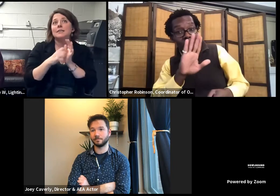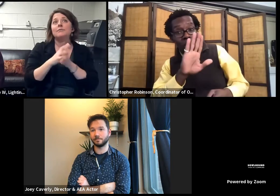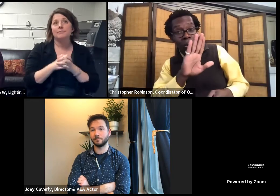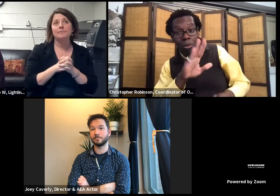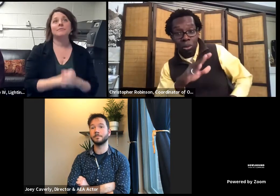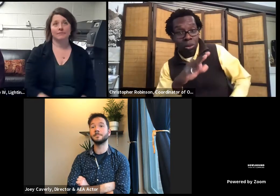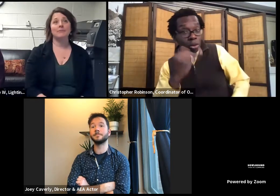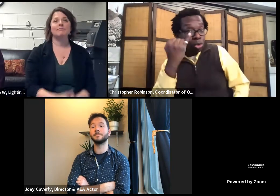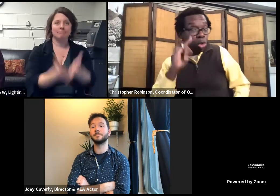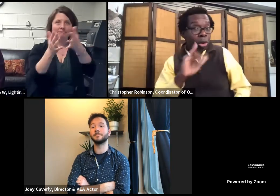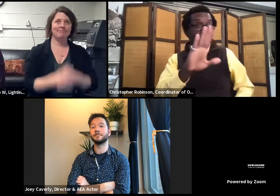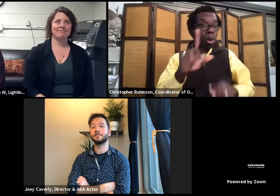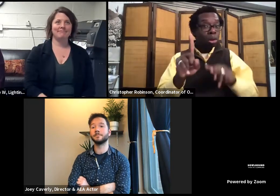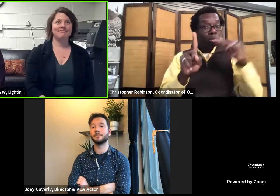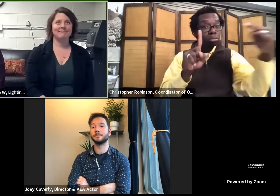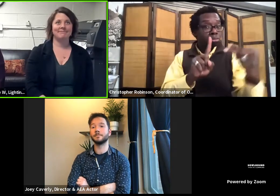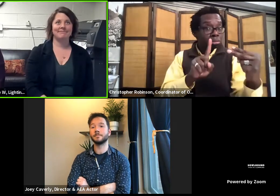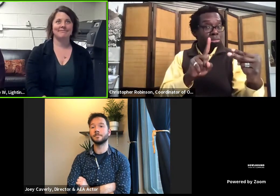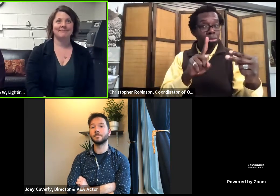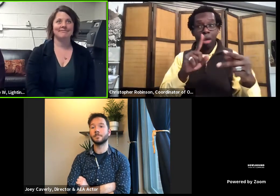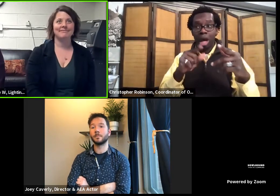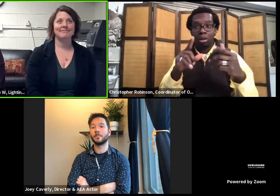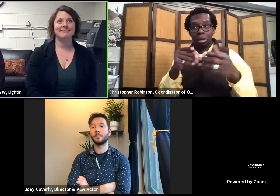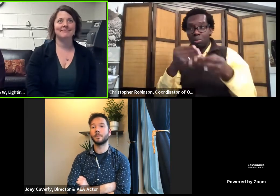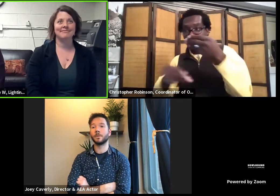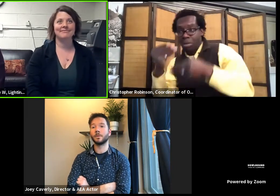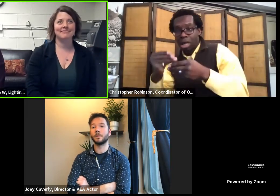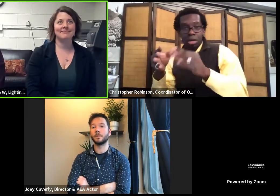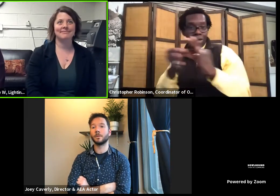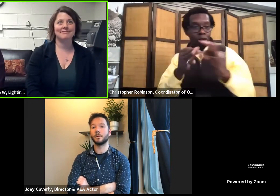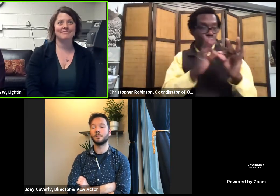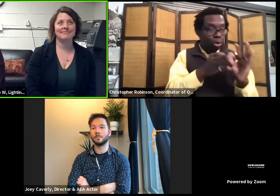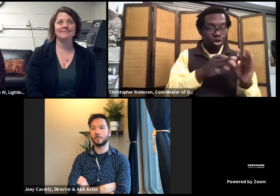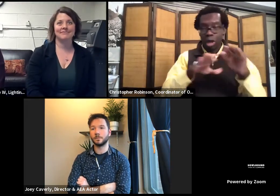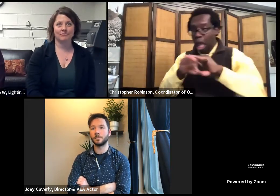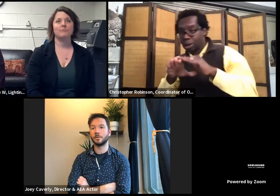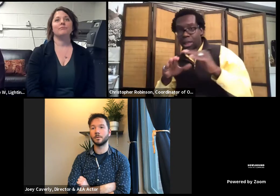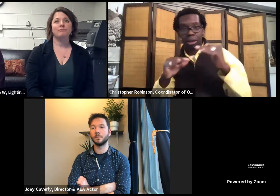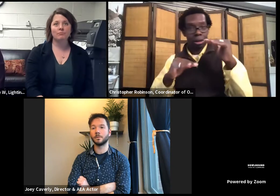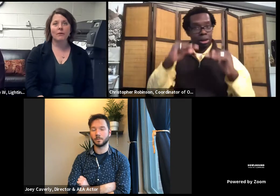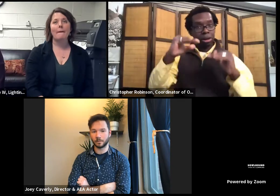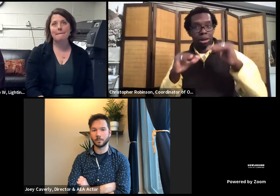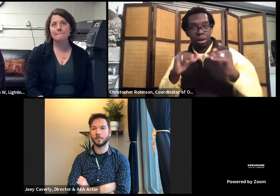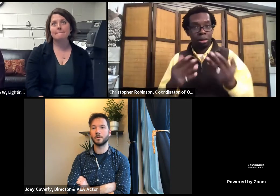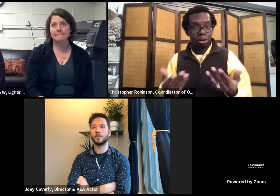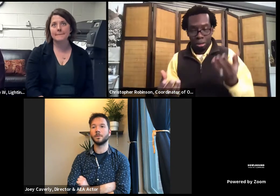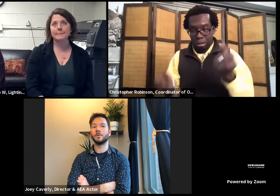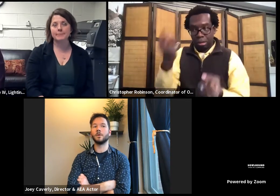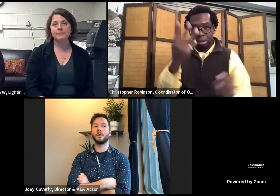So I guess, go ahead. So Joey, did you wanna give your take about that budgeting and interpreting,